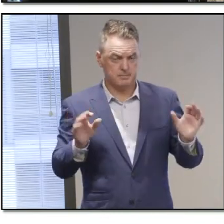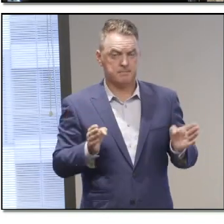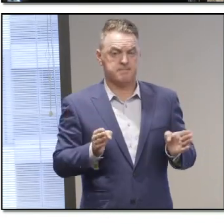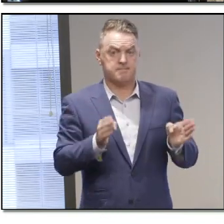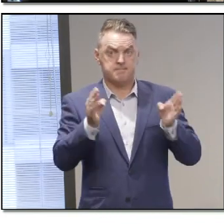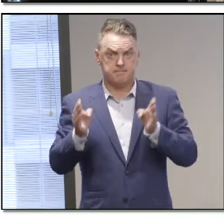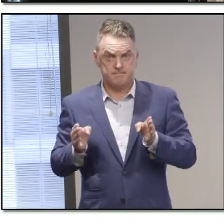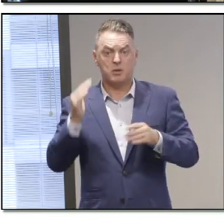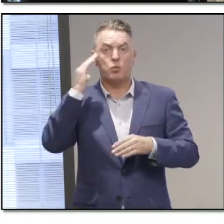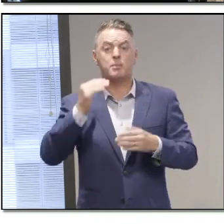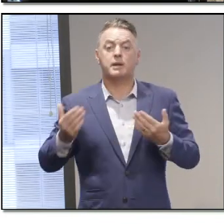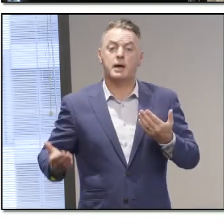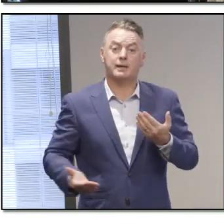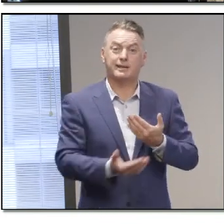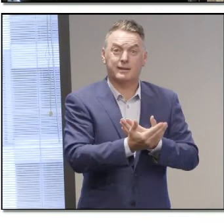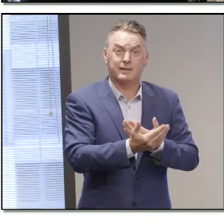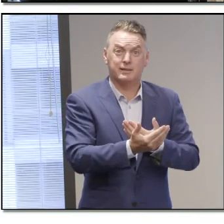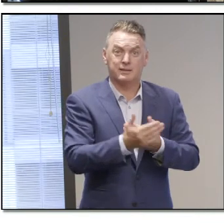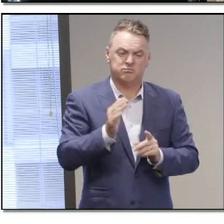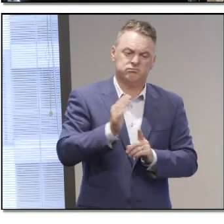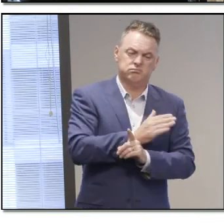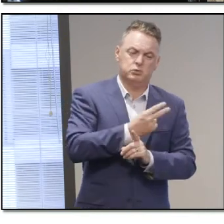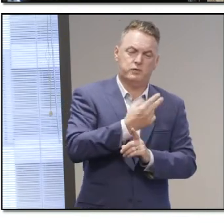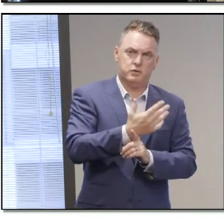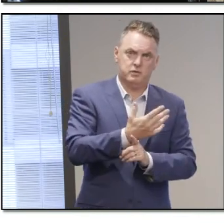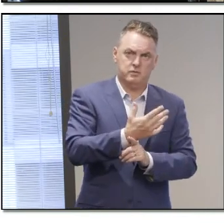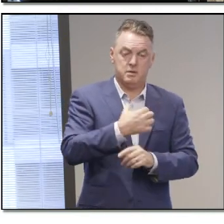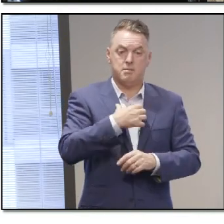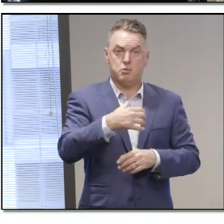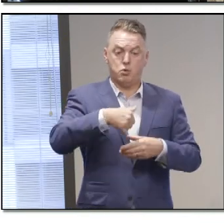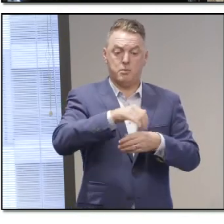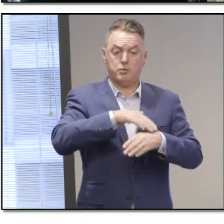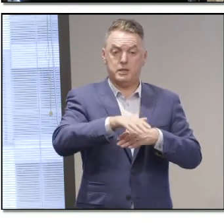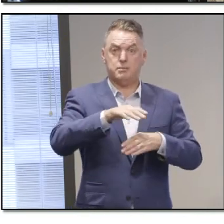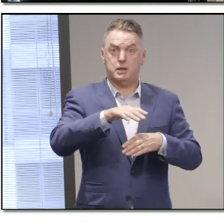underweight, the more chemical they had in the blood, the higher the risk of developing